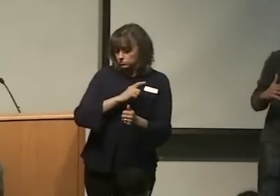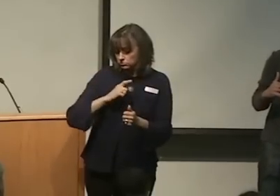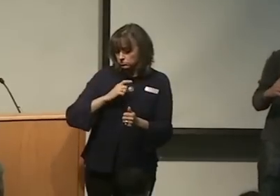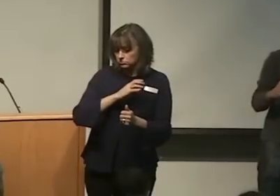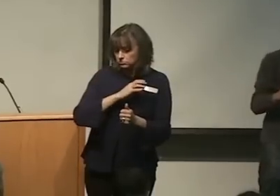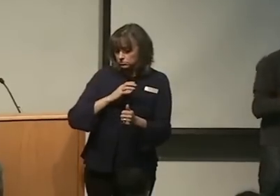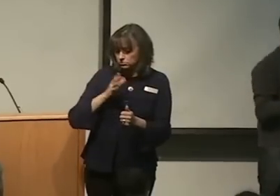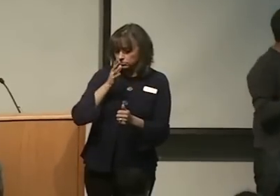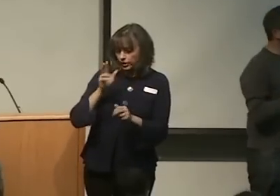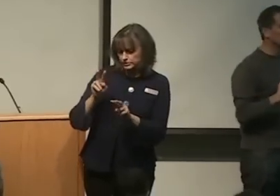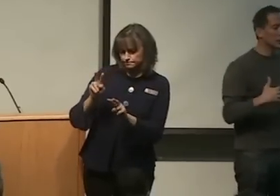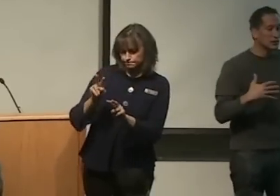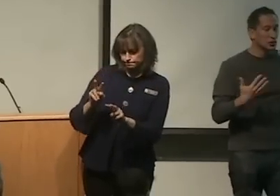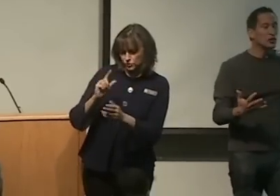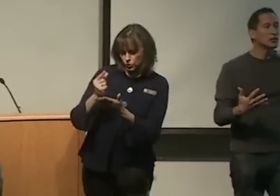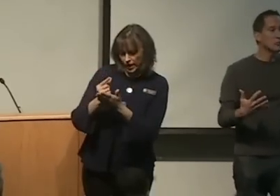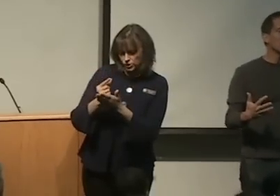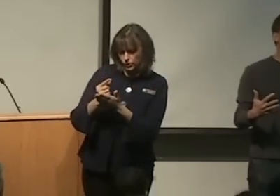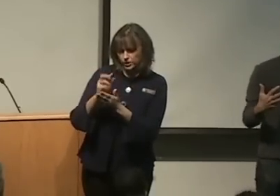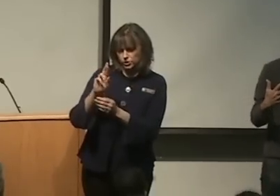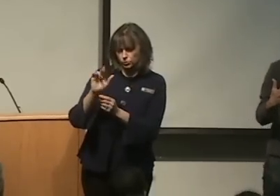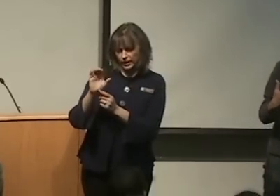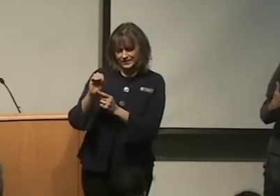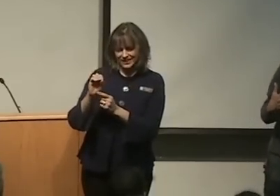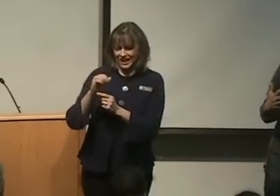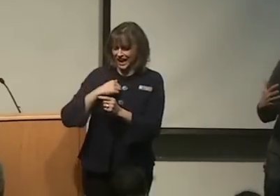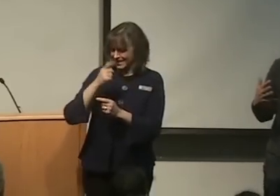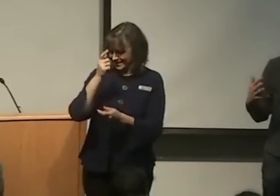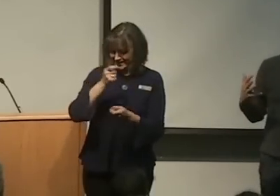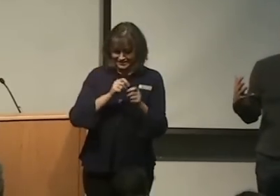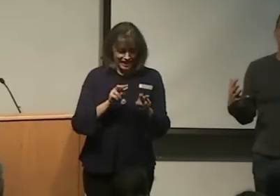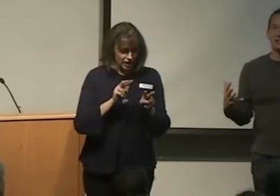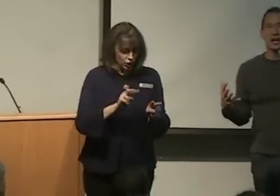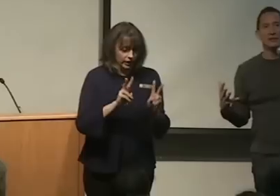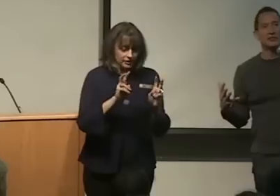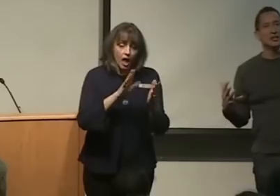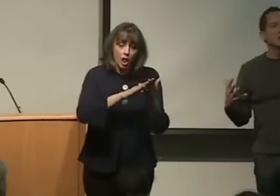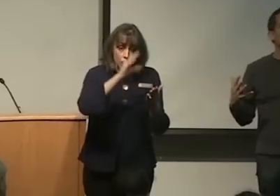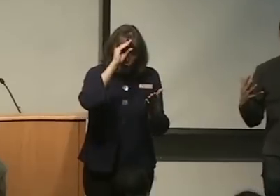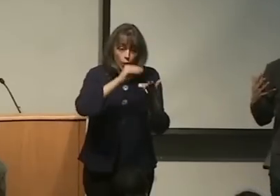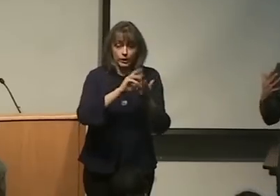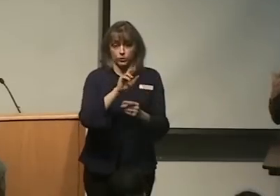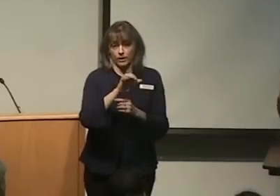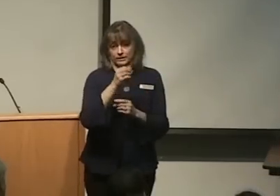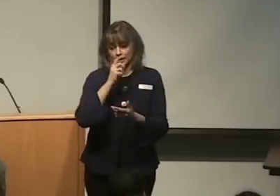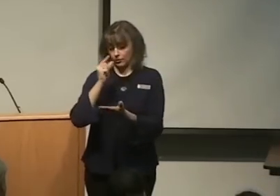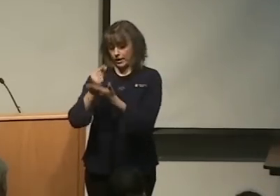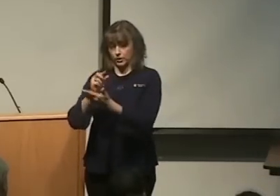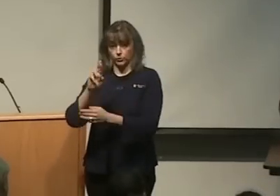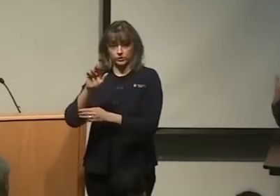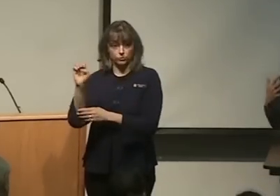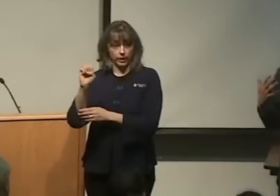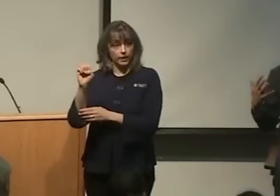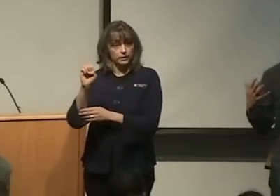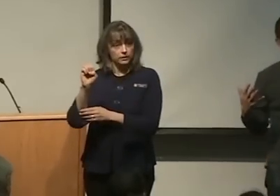I think we should be looking at learning rates, right? If you think about college we really do a lot of things backwards.